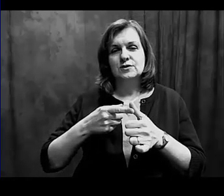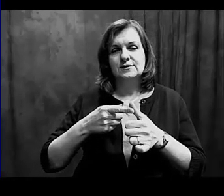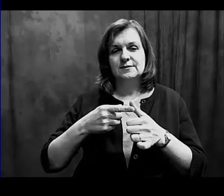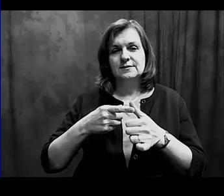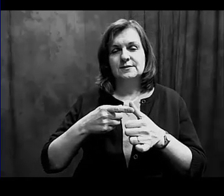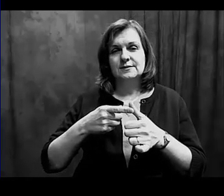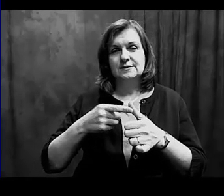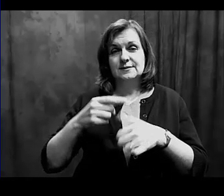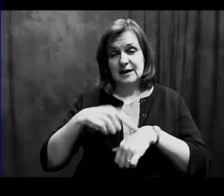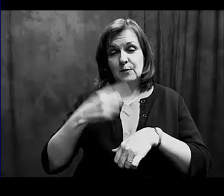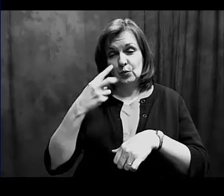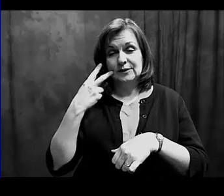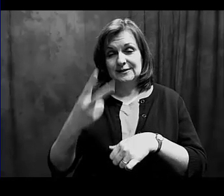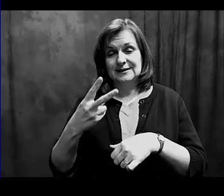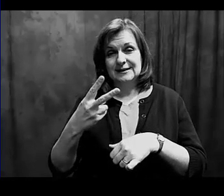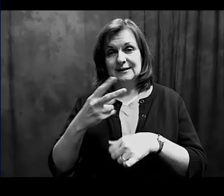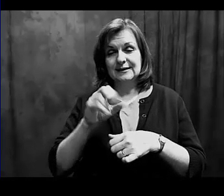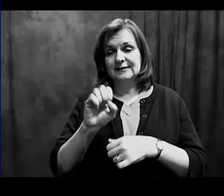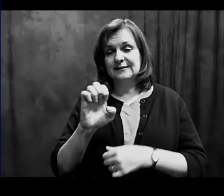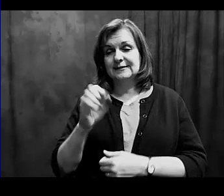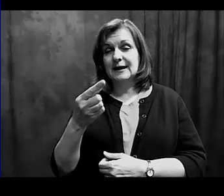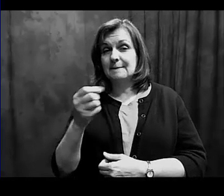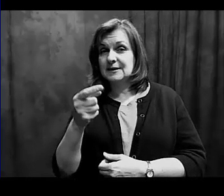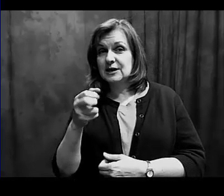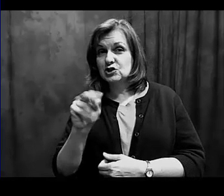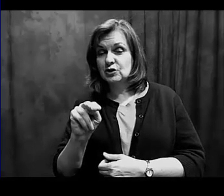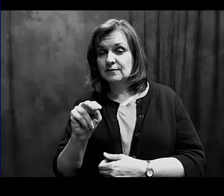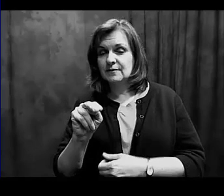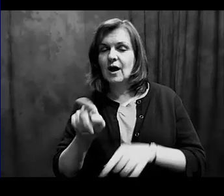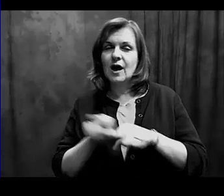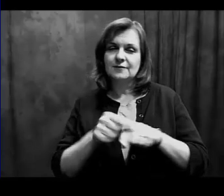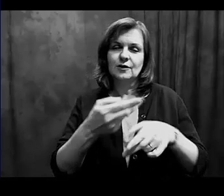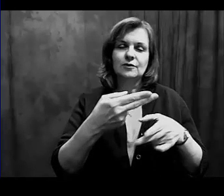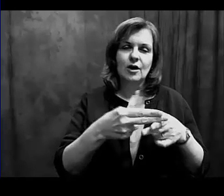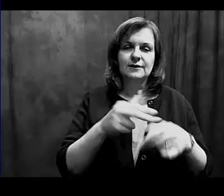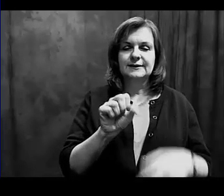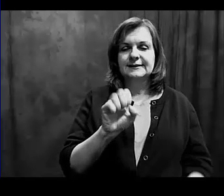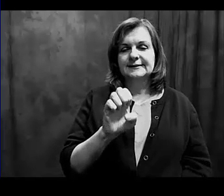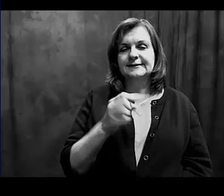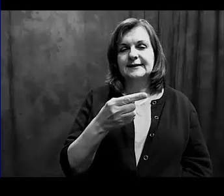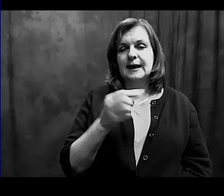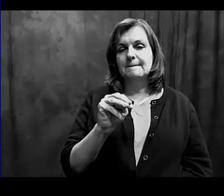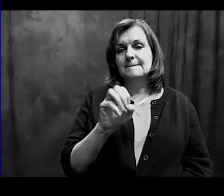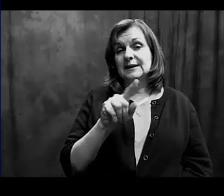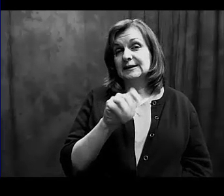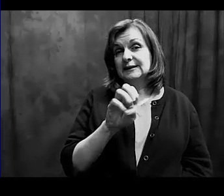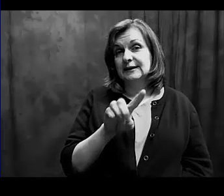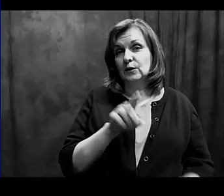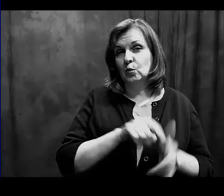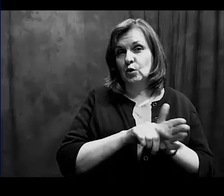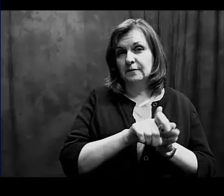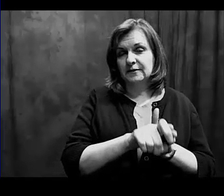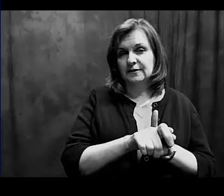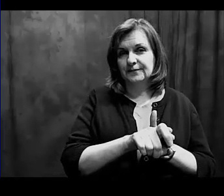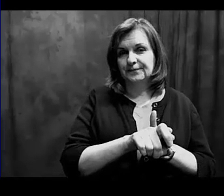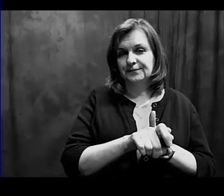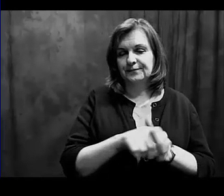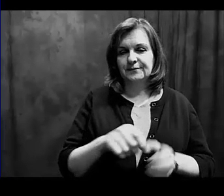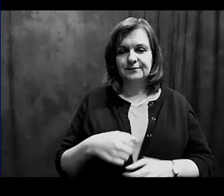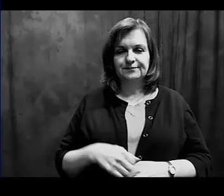this segmentation - that's why they are also known as segmented worms and what we're really looking for is not